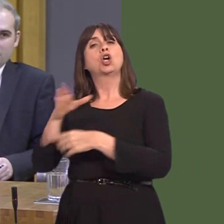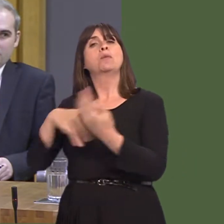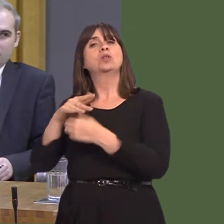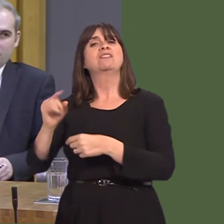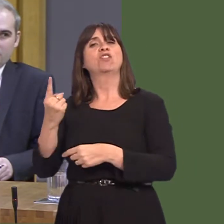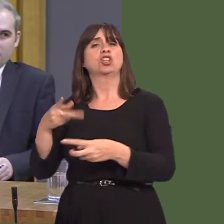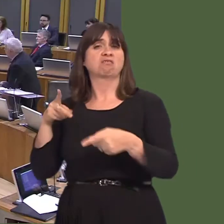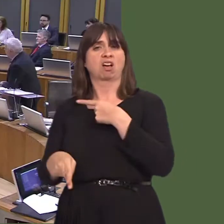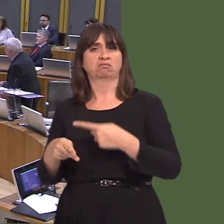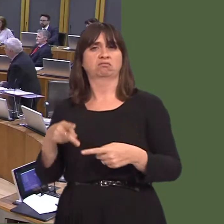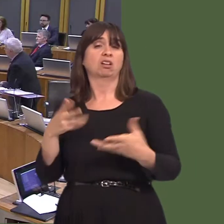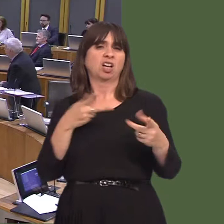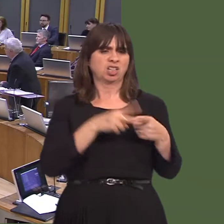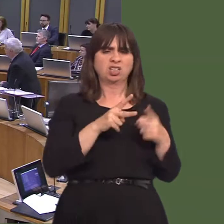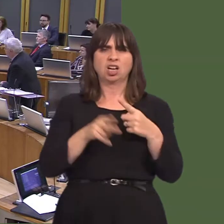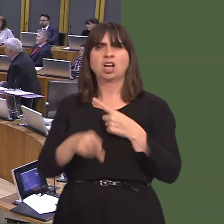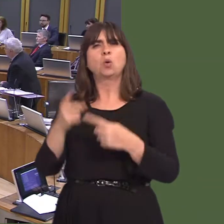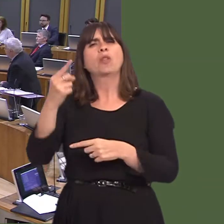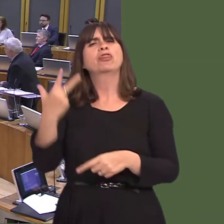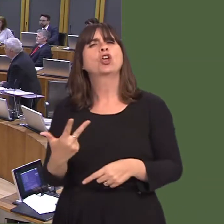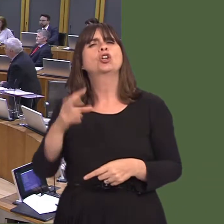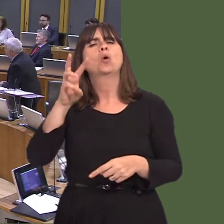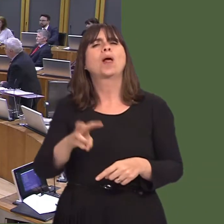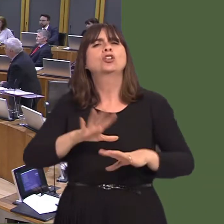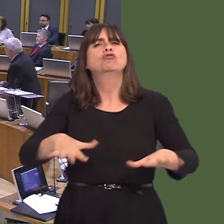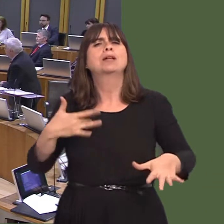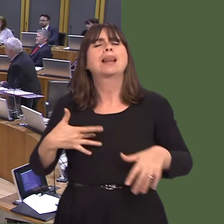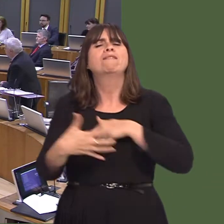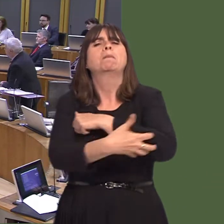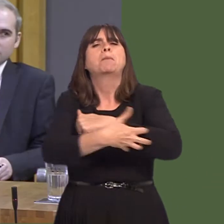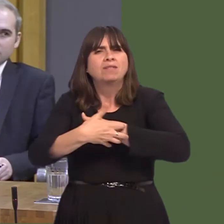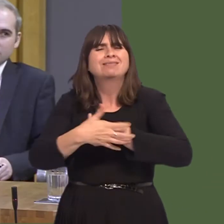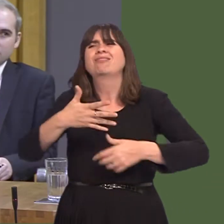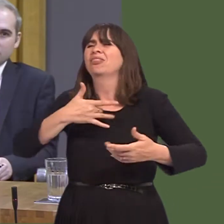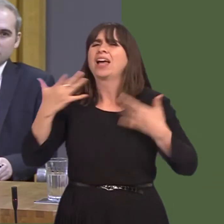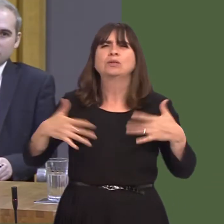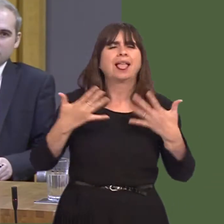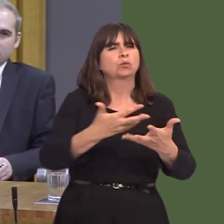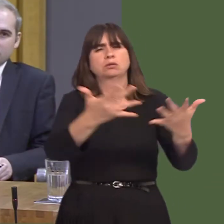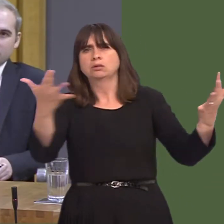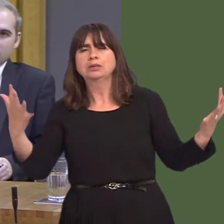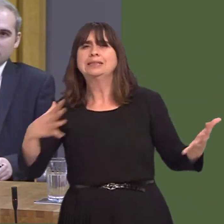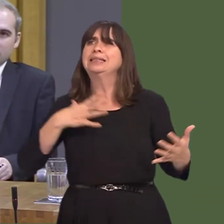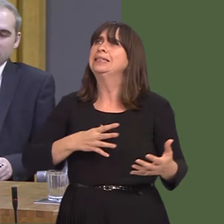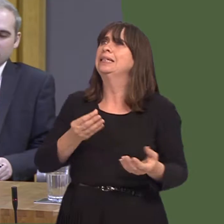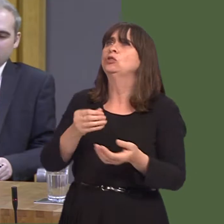A third of Welsh children are living in poverty, thousands rely on food banks for a decent